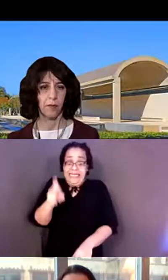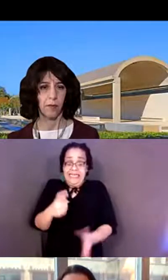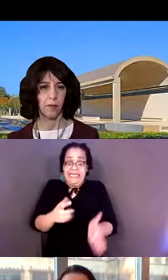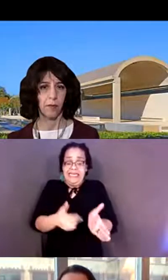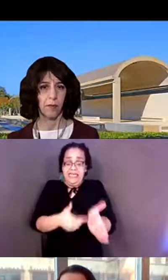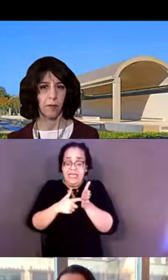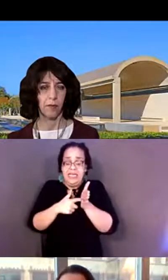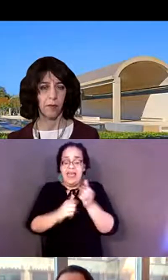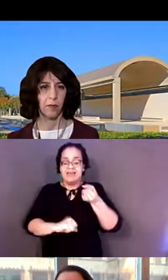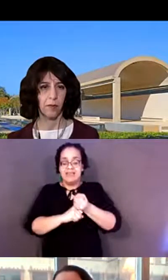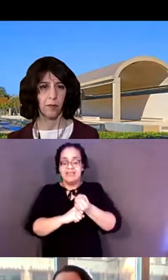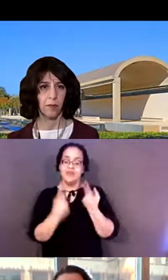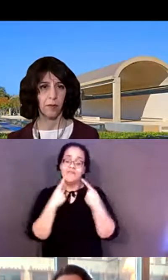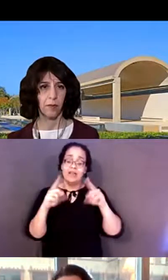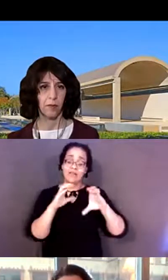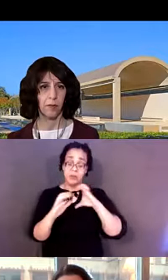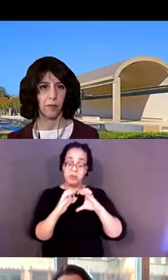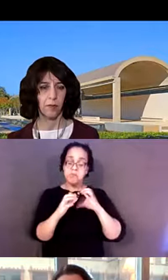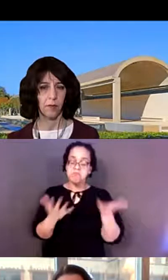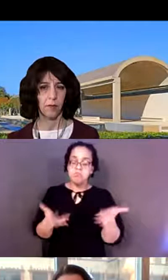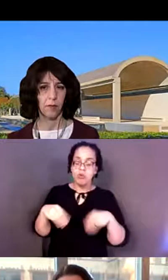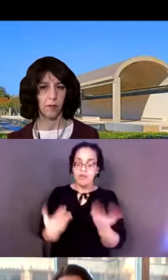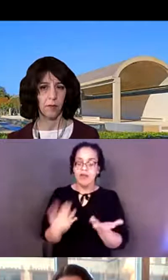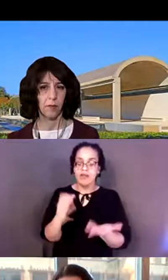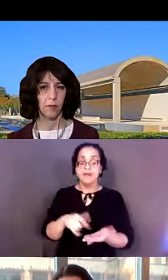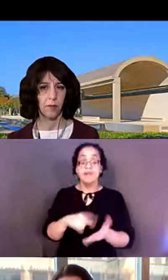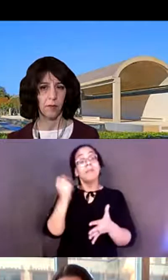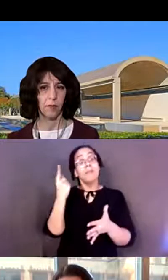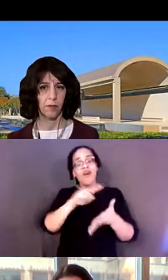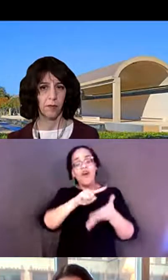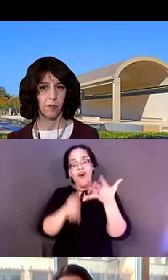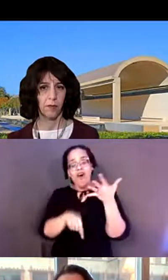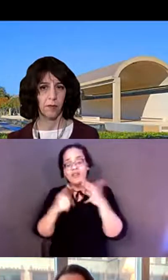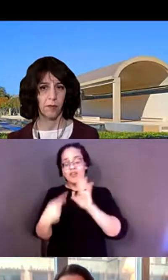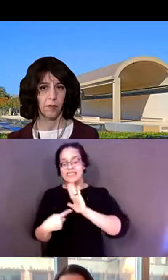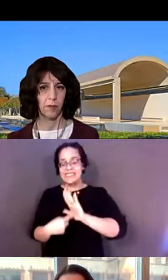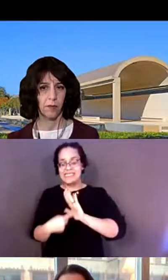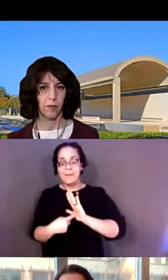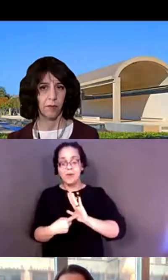And this is the thing with all of these examples.